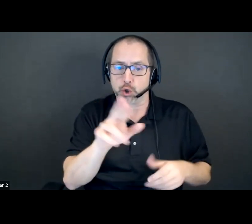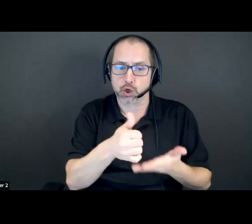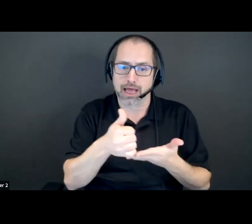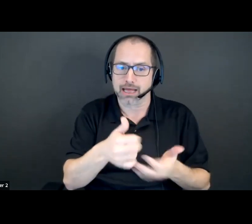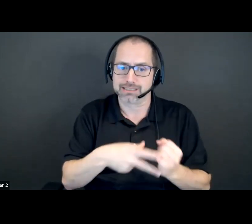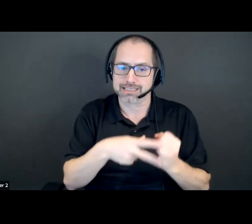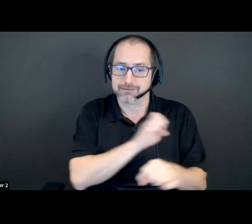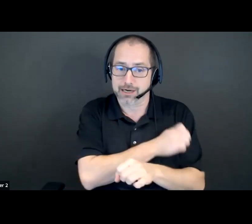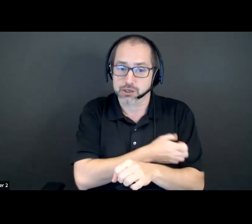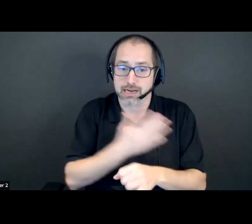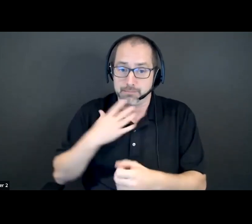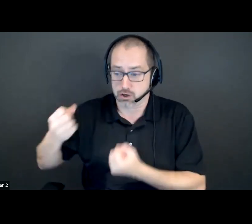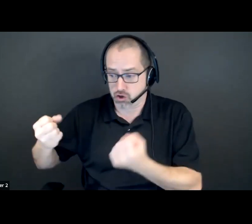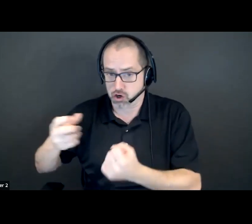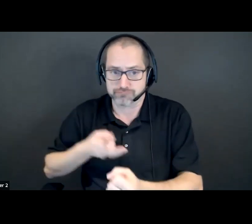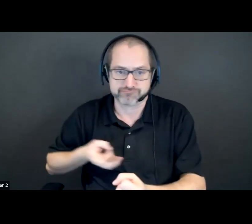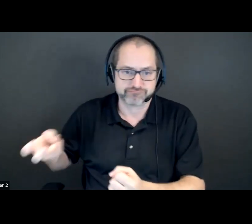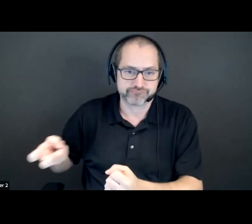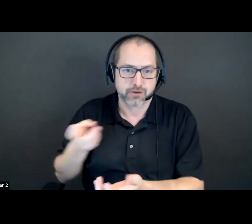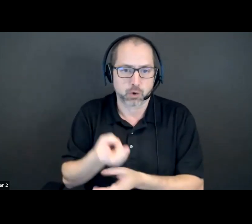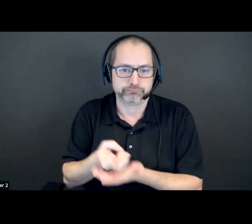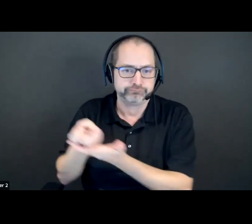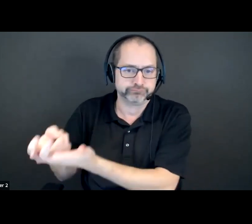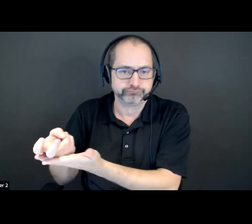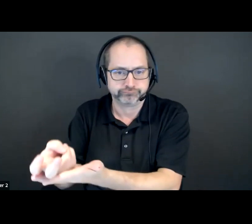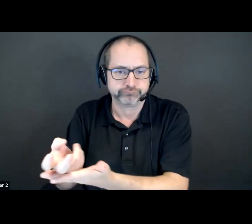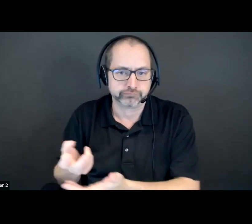in my vehicle. I can't stand for greater than 10 minutes without getting dizzy and fatigued